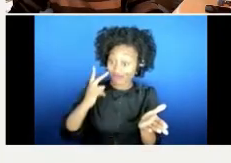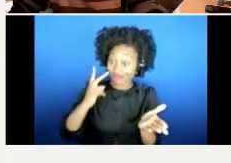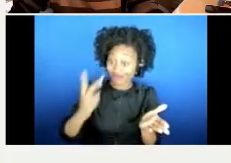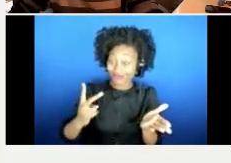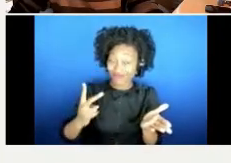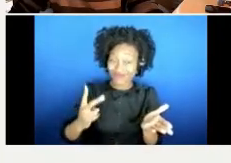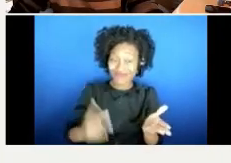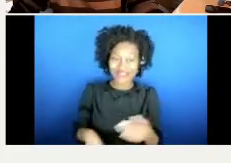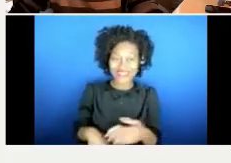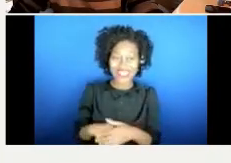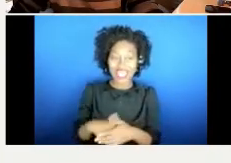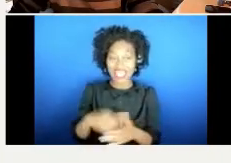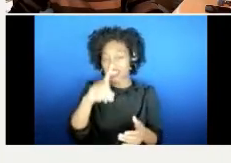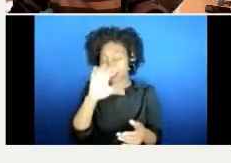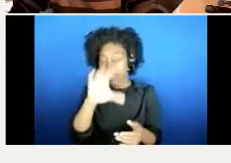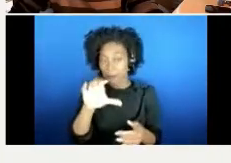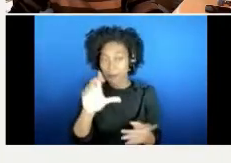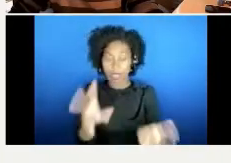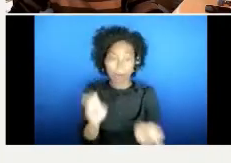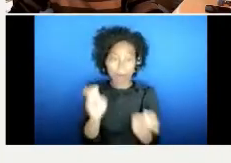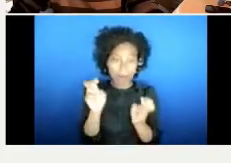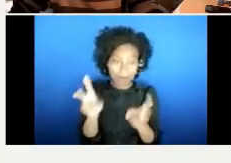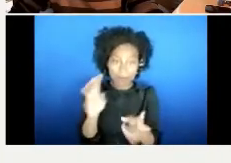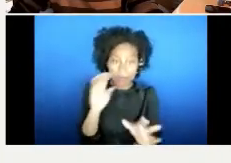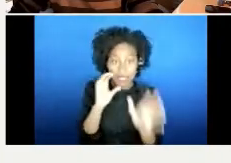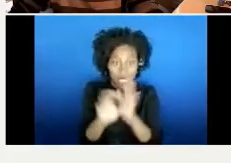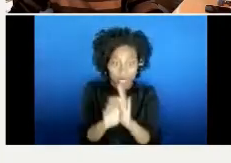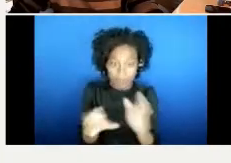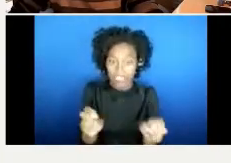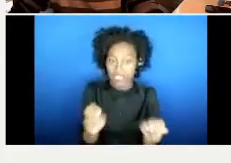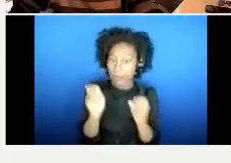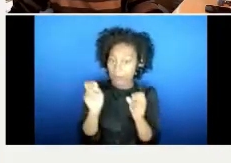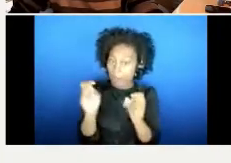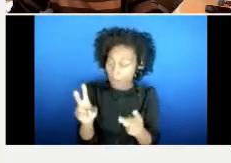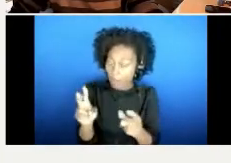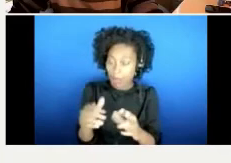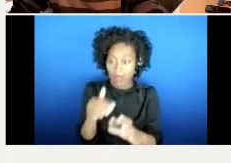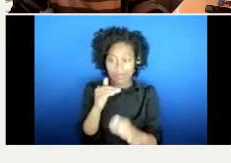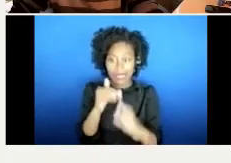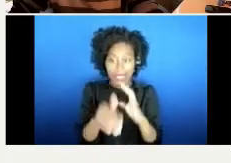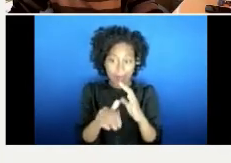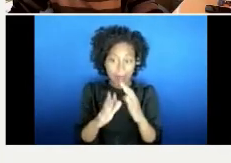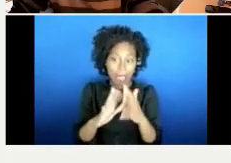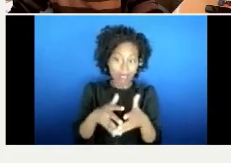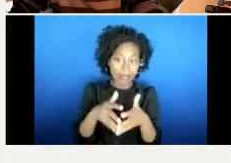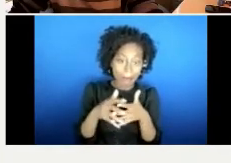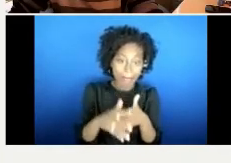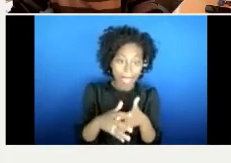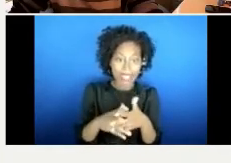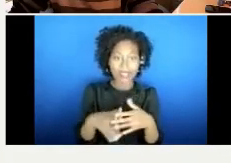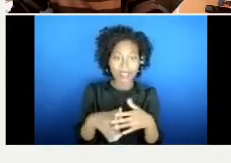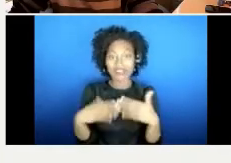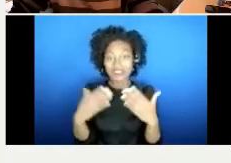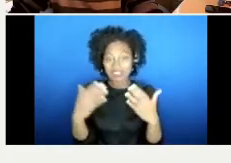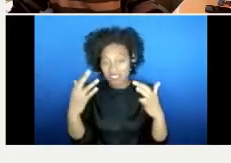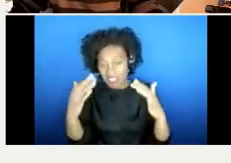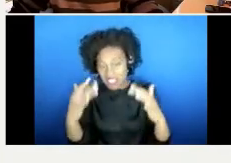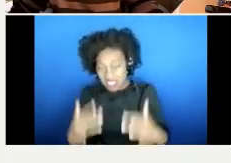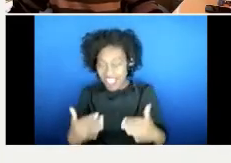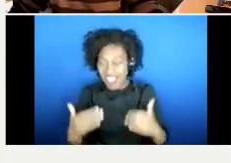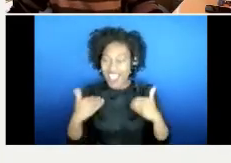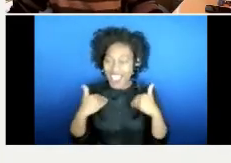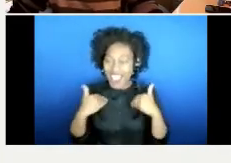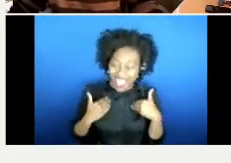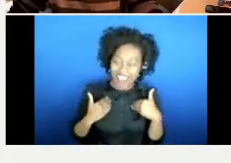uploaded, the images uploaded, and email address is embedded, and I have done the anchoring.